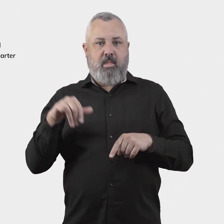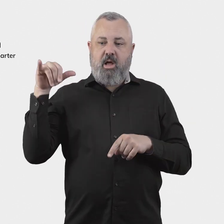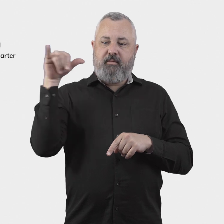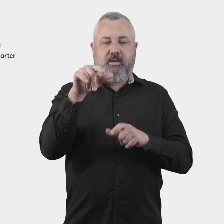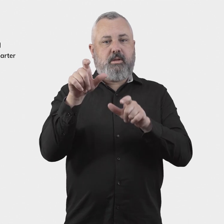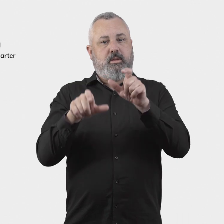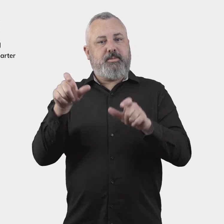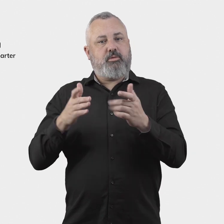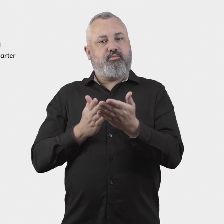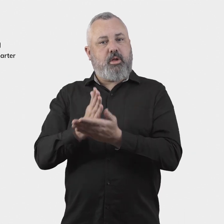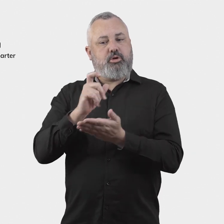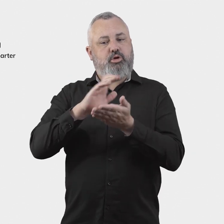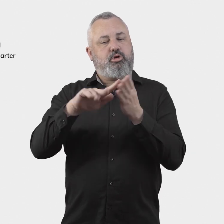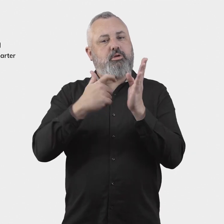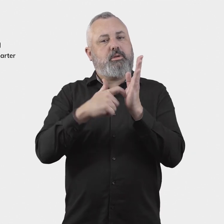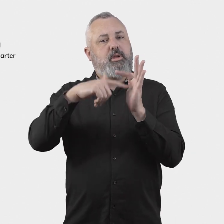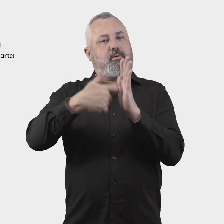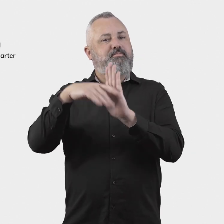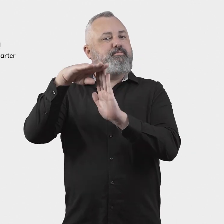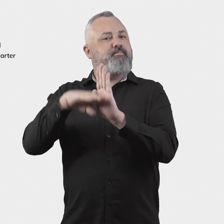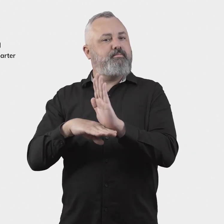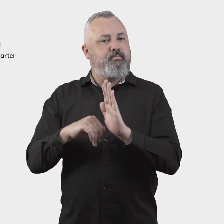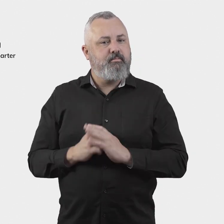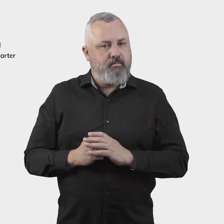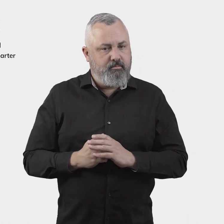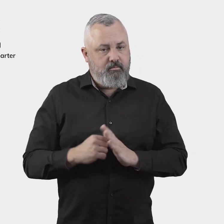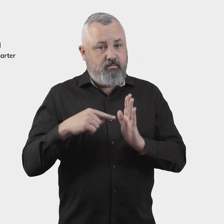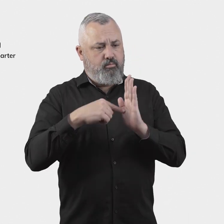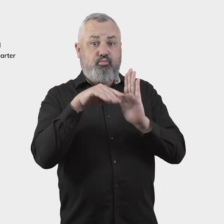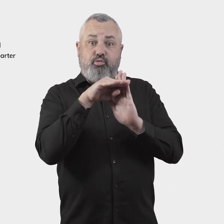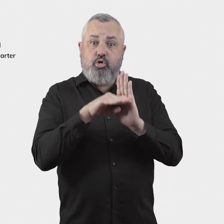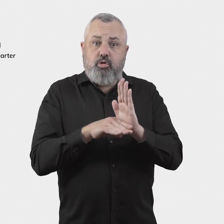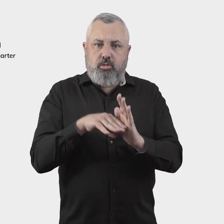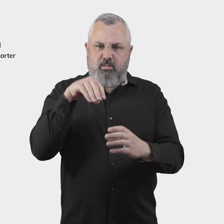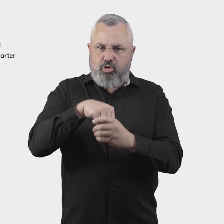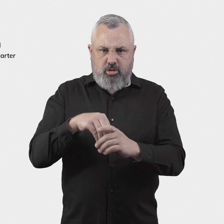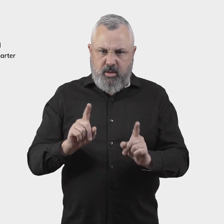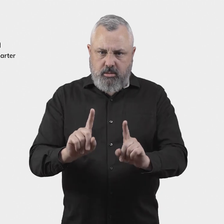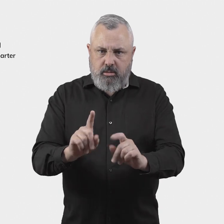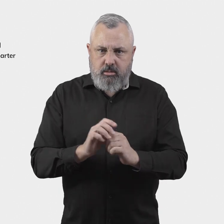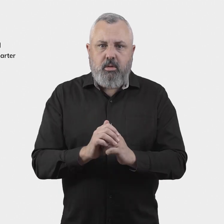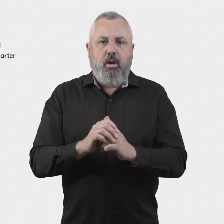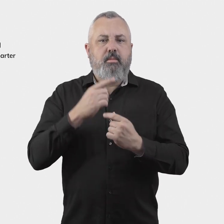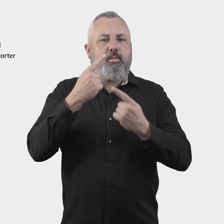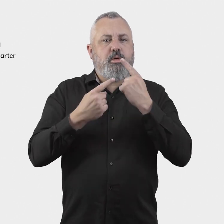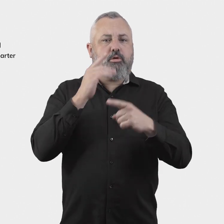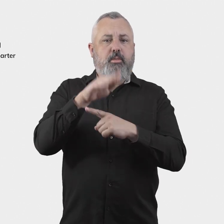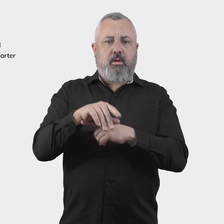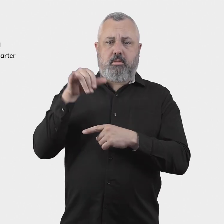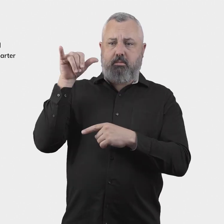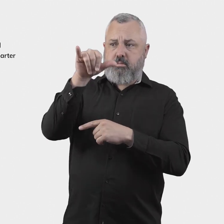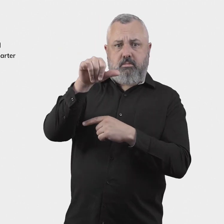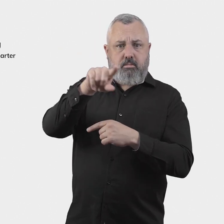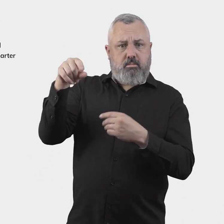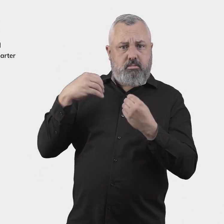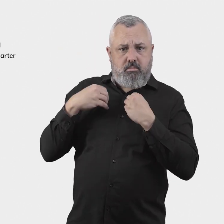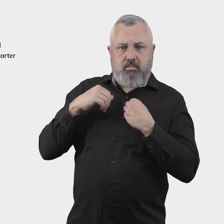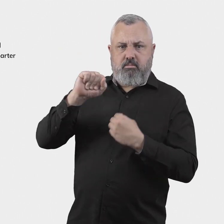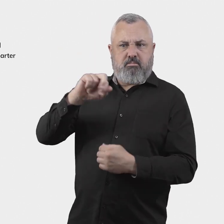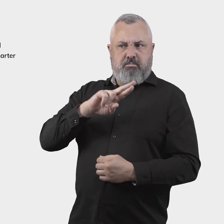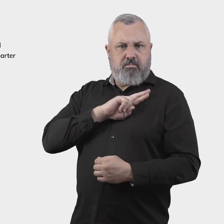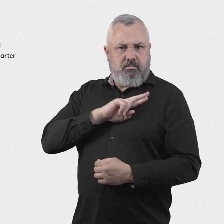Aviation Customer Rights Charter, which will provide practical information about the obligations that the